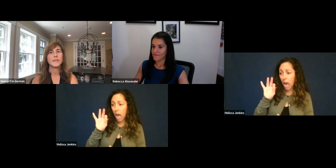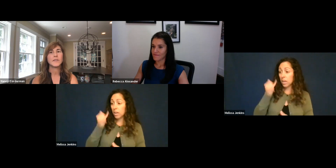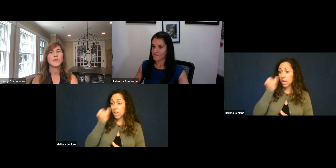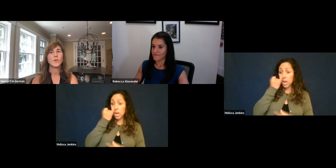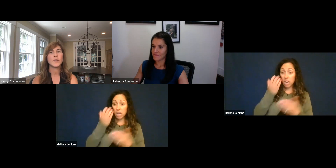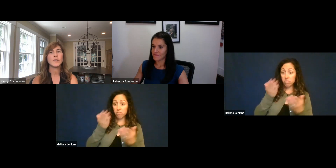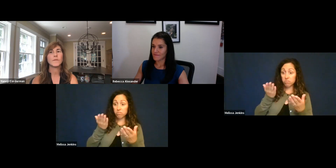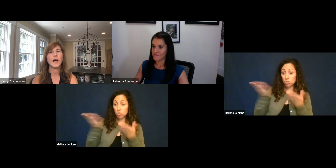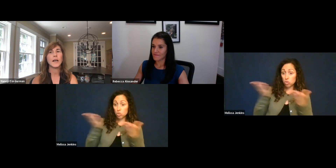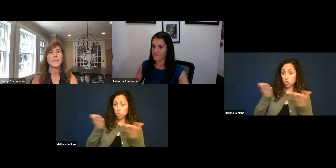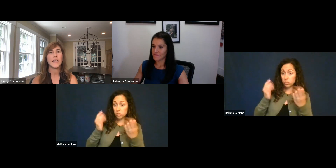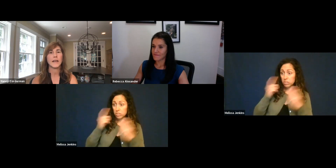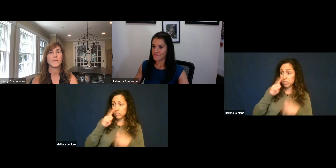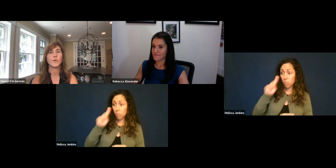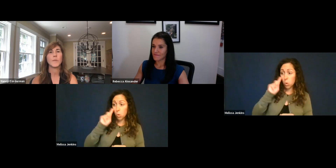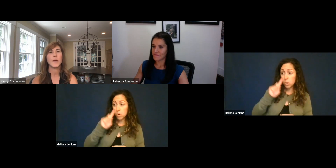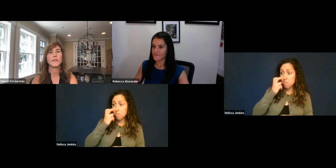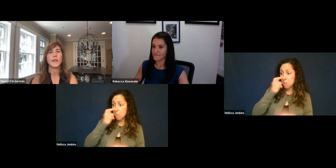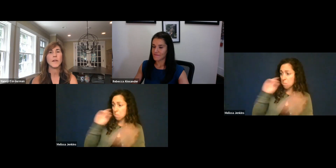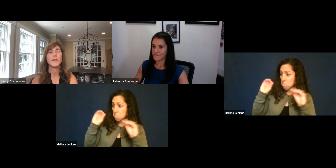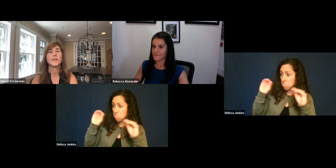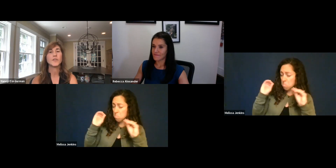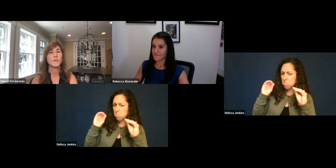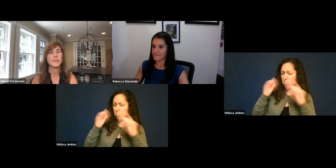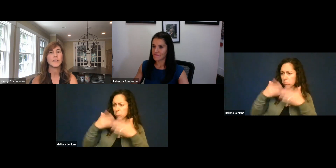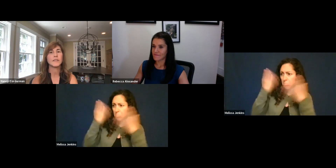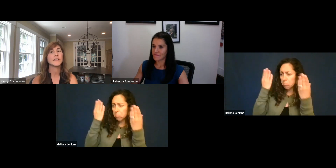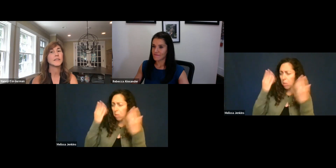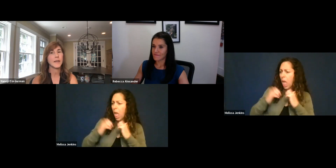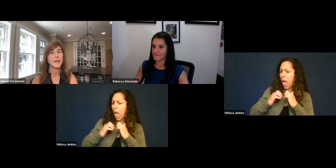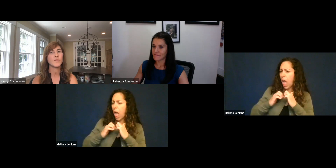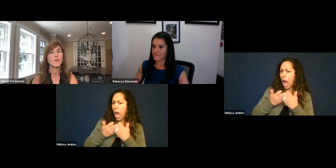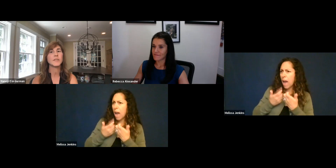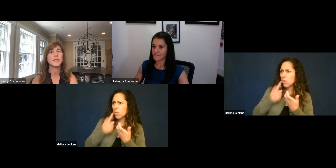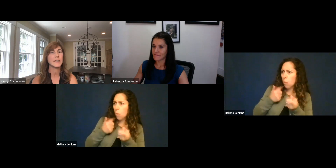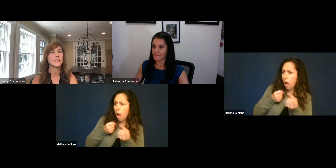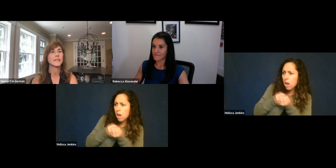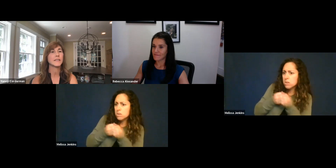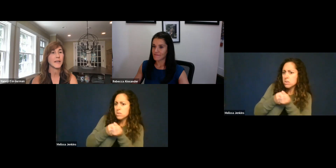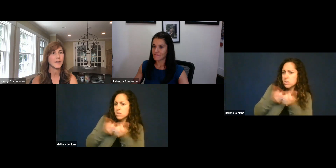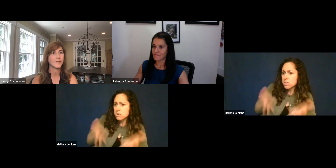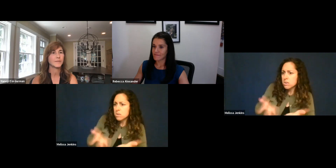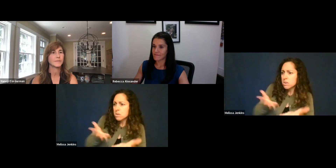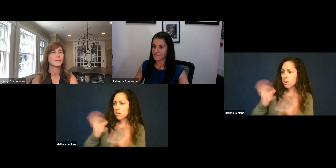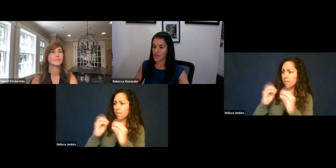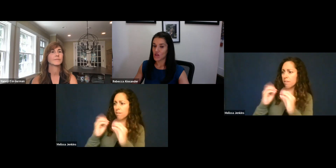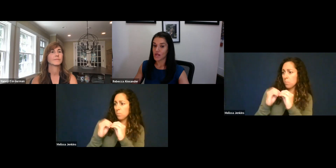Is the source of contact for mental health services the same from state to state?